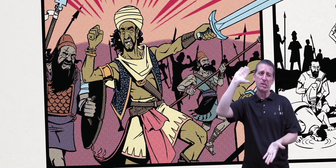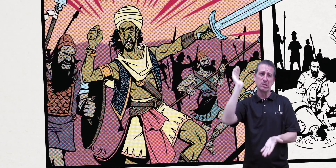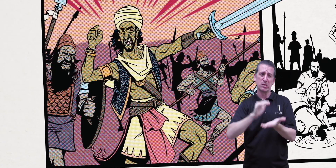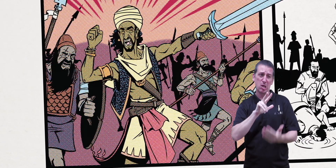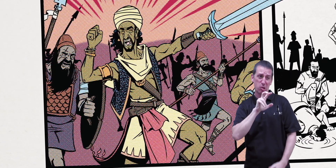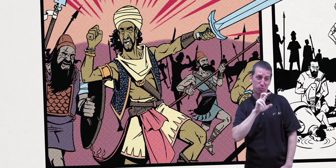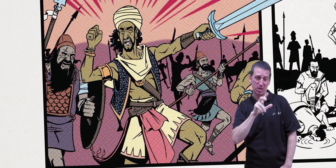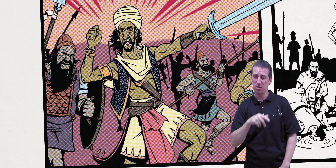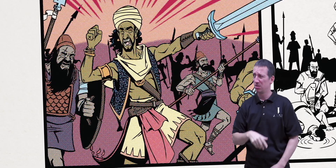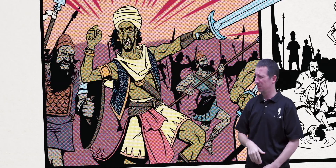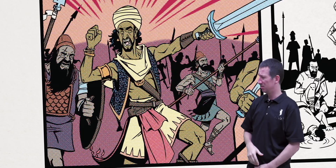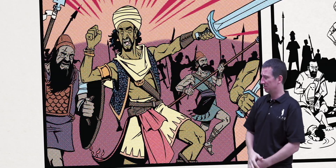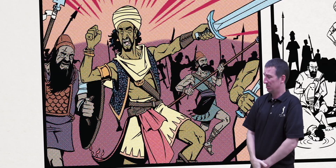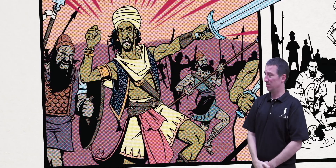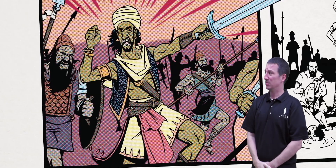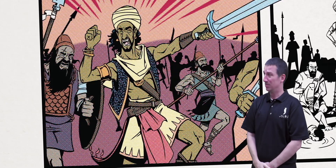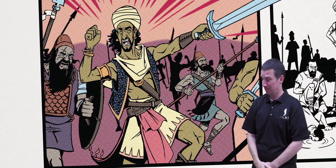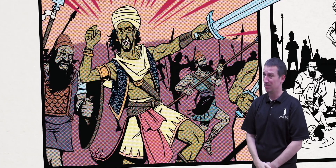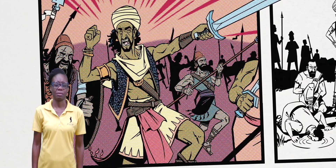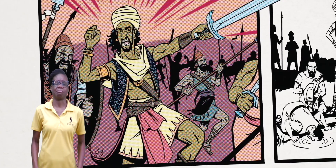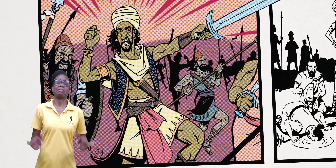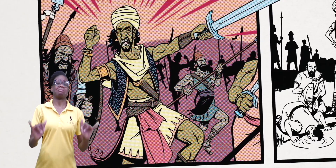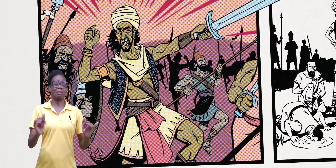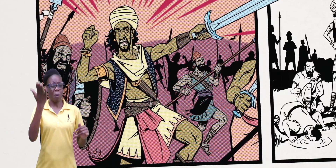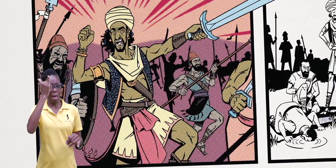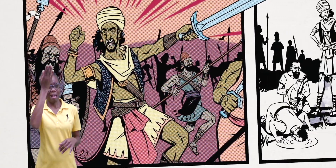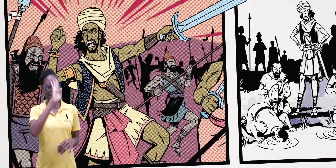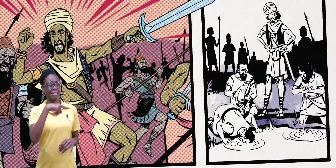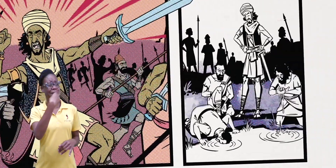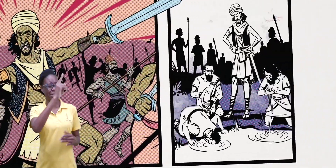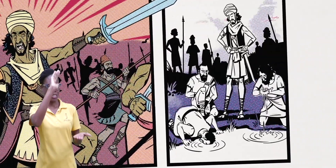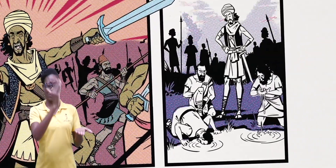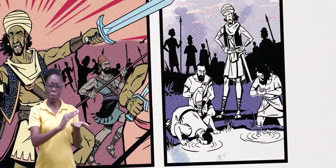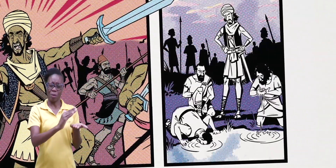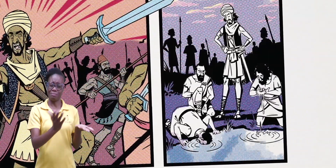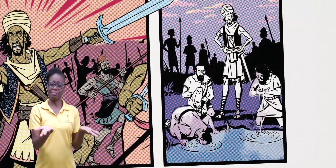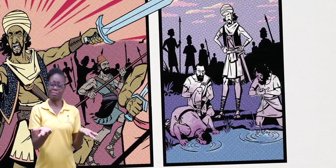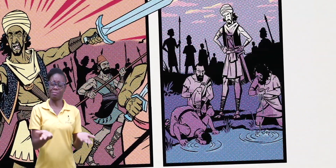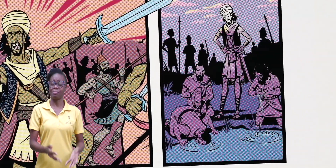He whittles the army down to 300. Jon: Why would he do that?